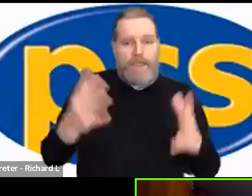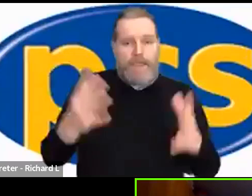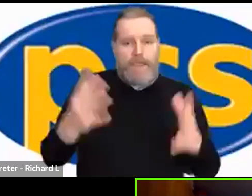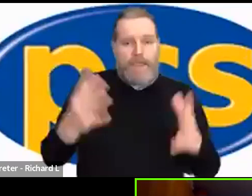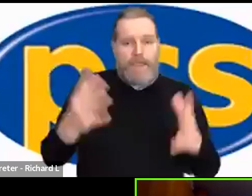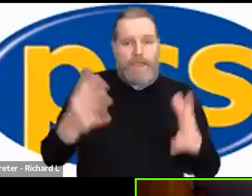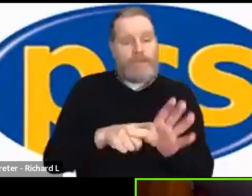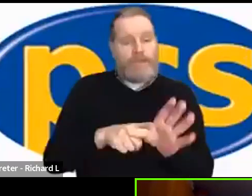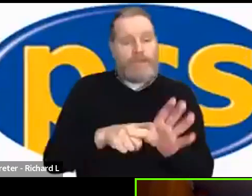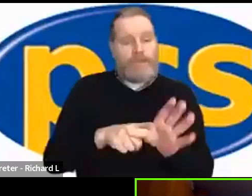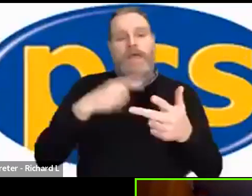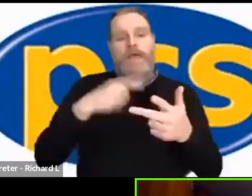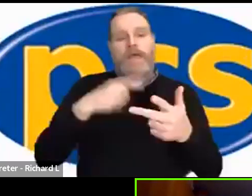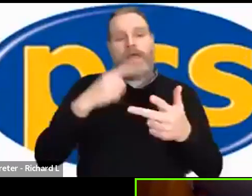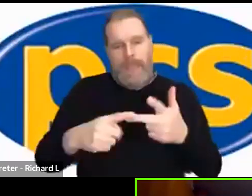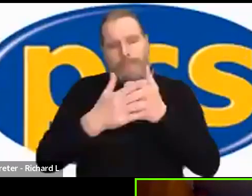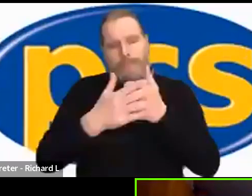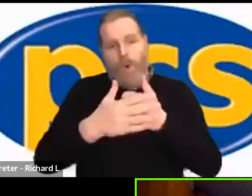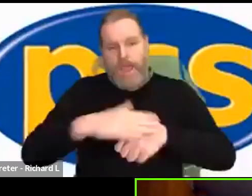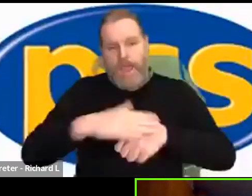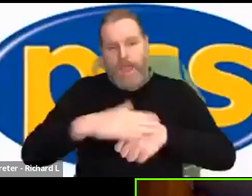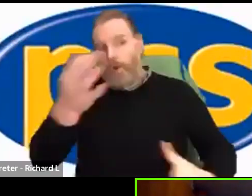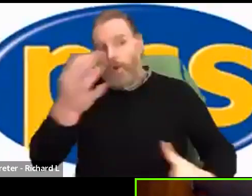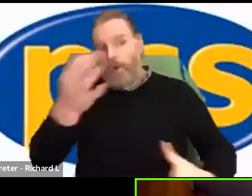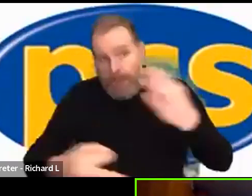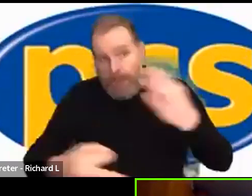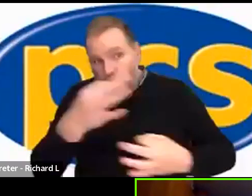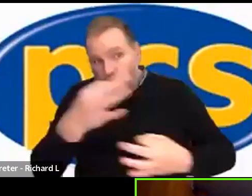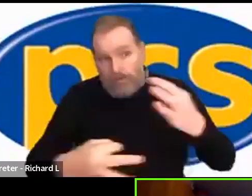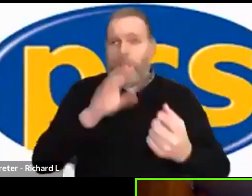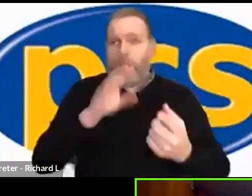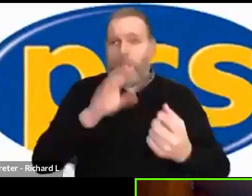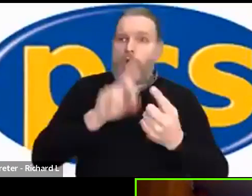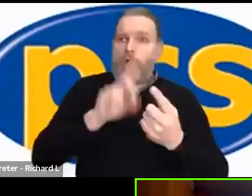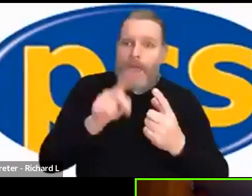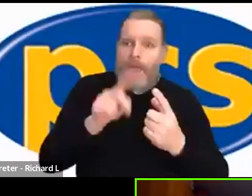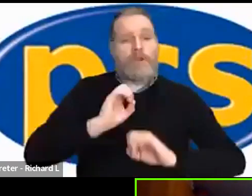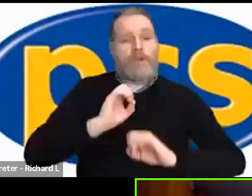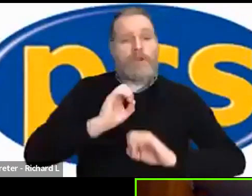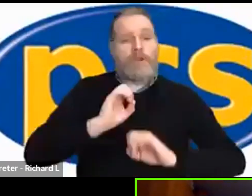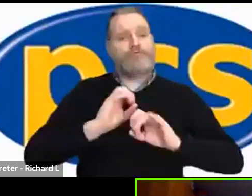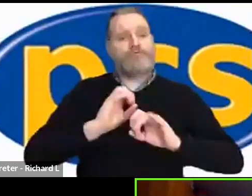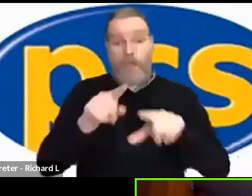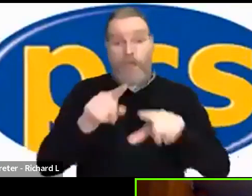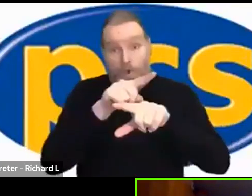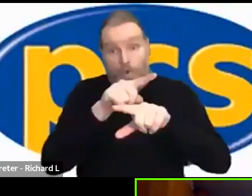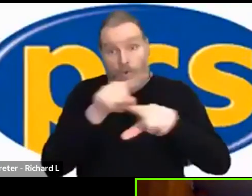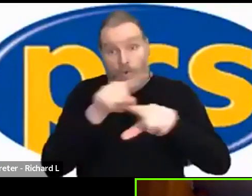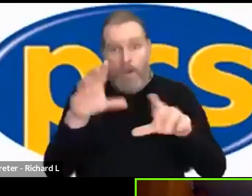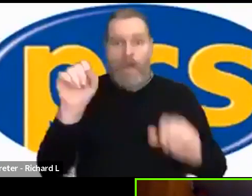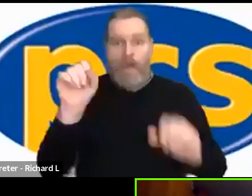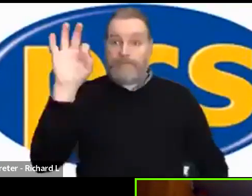Gary Bergen, and then Bergen, and then we'll make sure Bergen, and then we'll make sure there's plenty of time for your questions. Comments, contributions. If you If you have